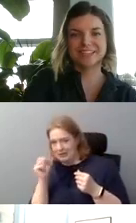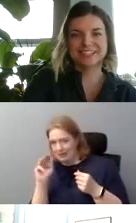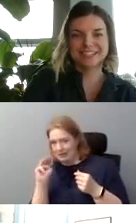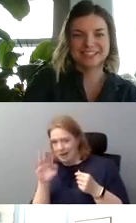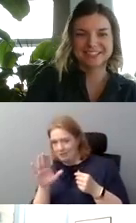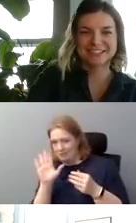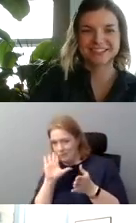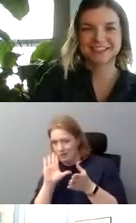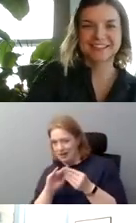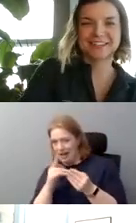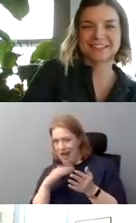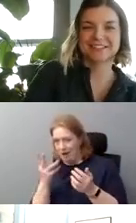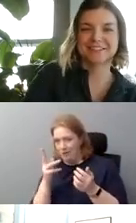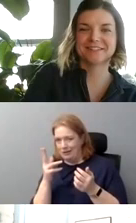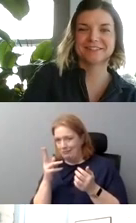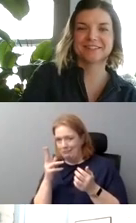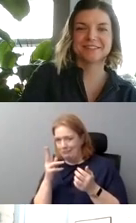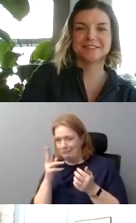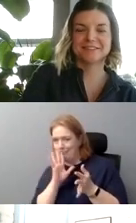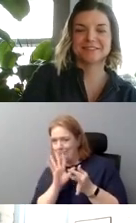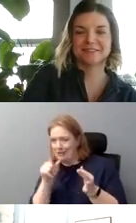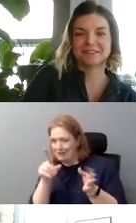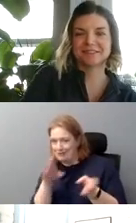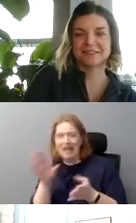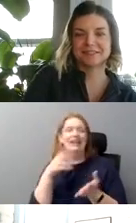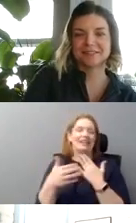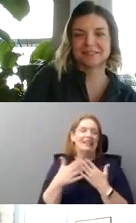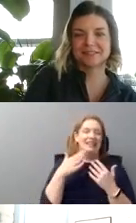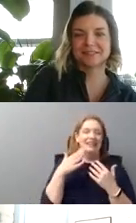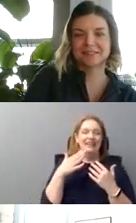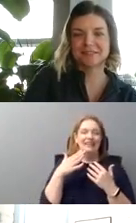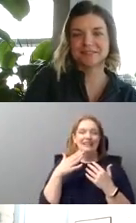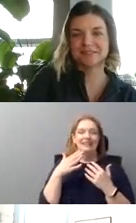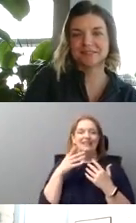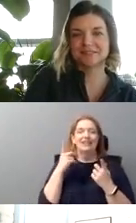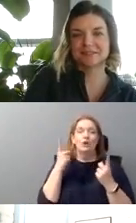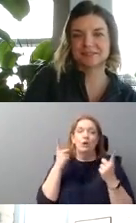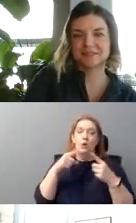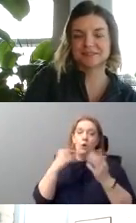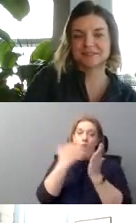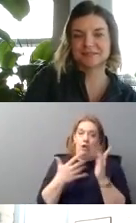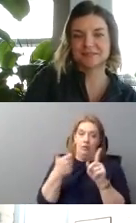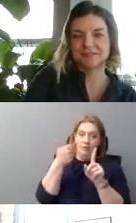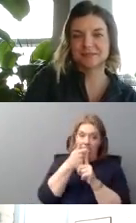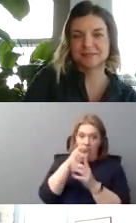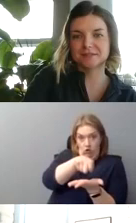their thunder, but it's really amazing when an artist themselves writes about their intent with